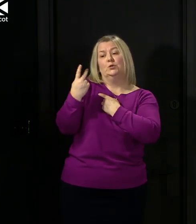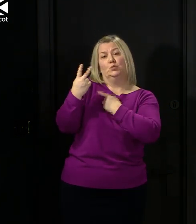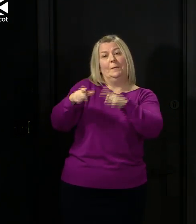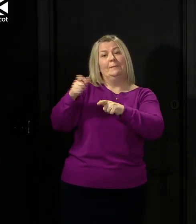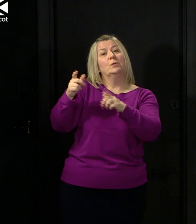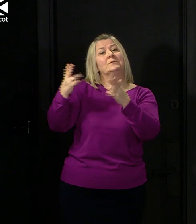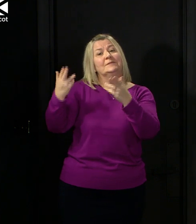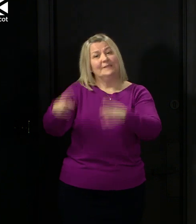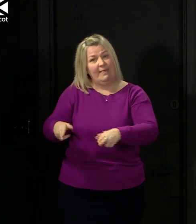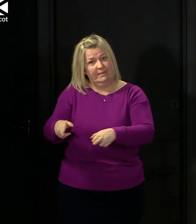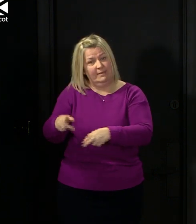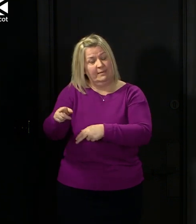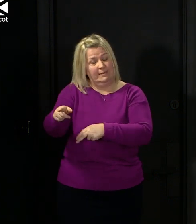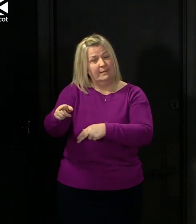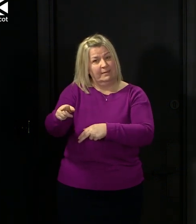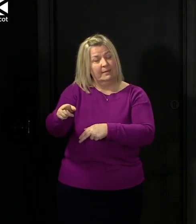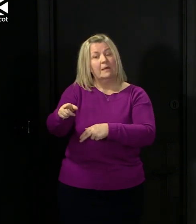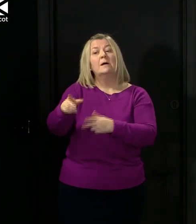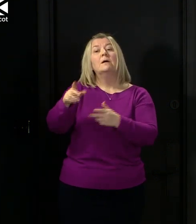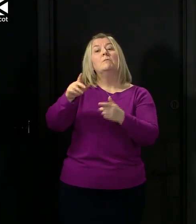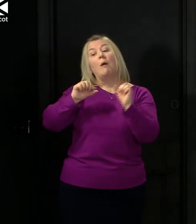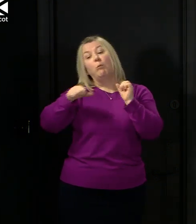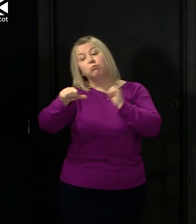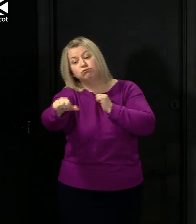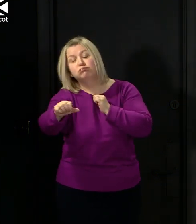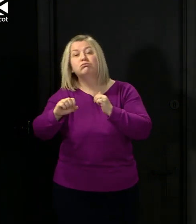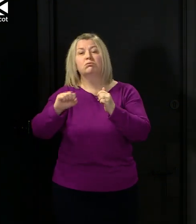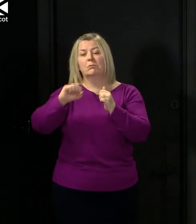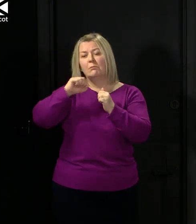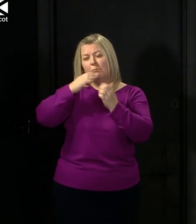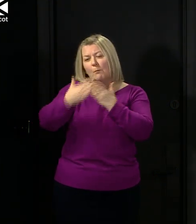for the weekend, and we will see that feed through into the figures that we report over